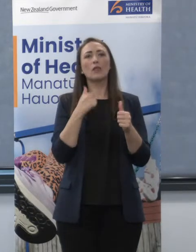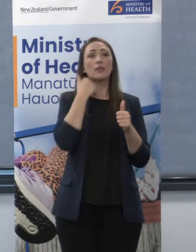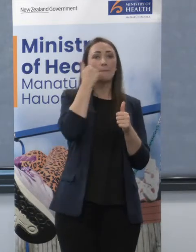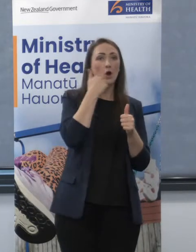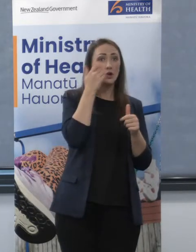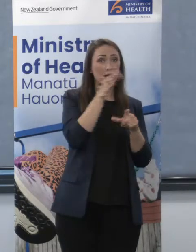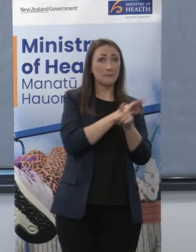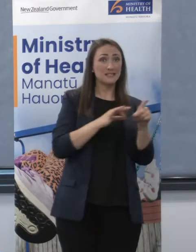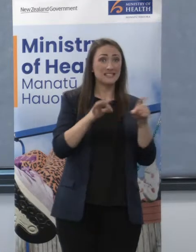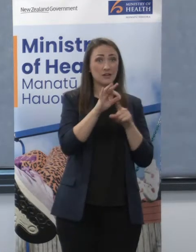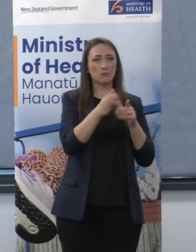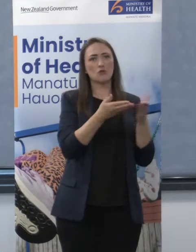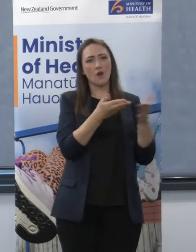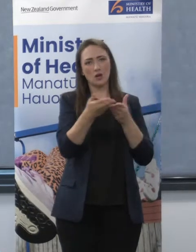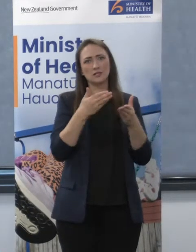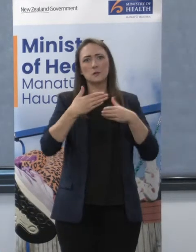providers across the DHB secto, and the providers are working